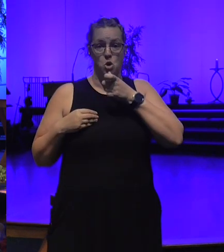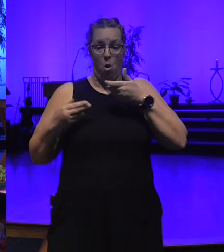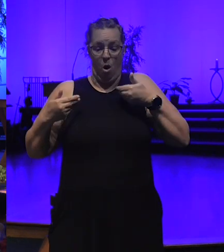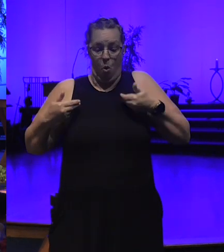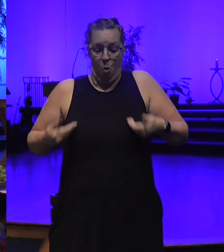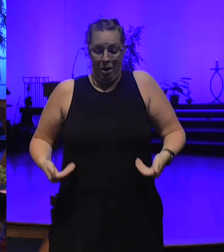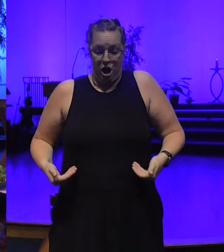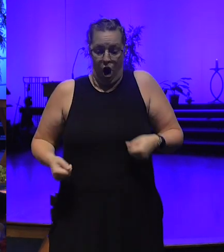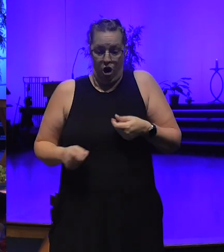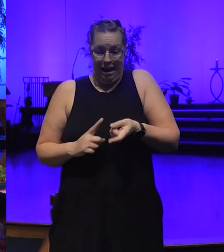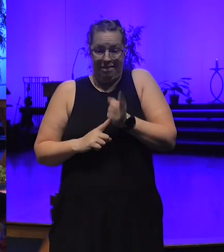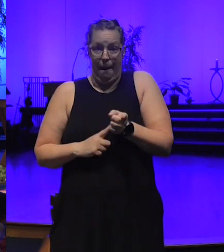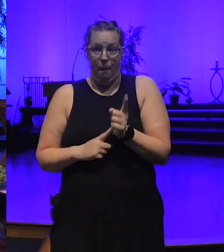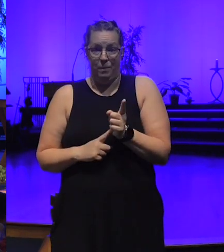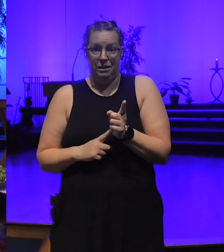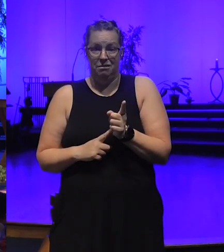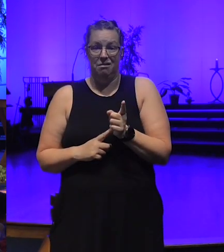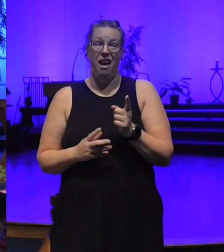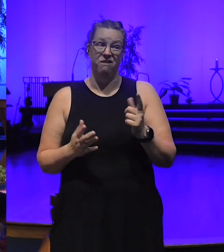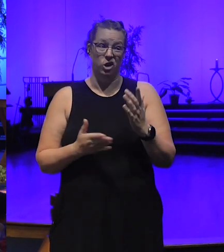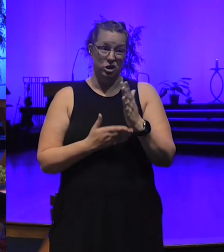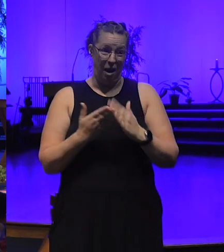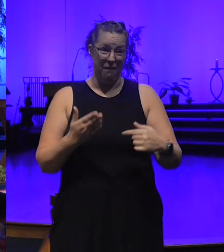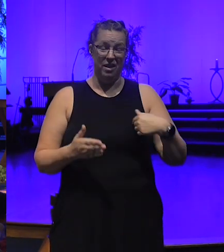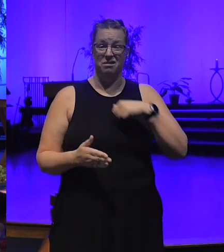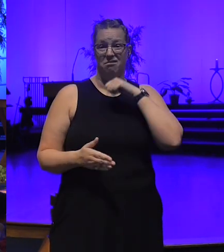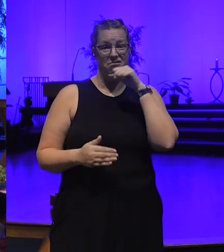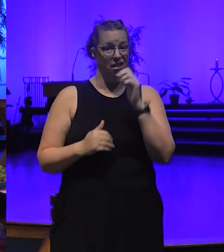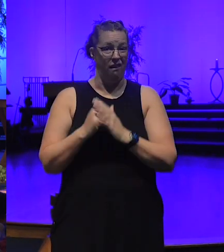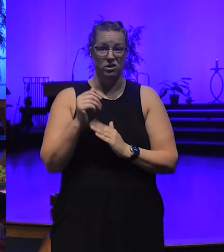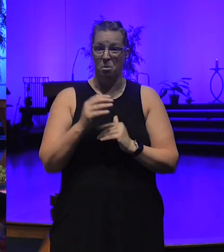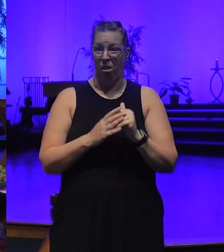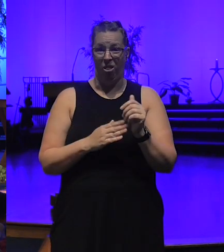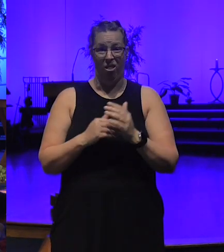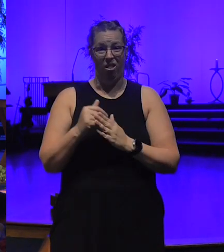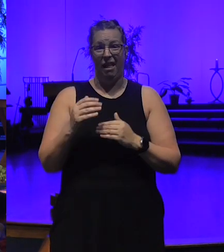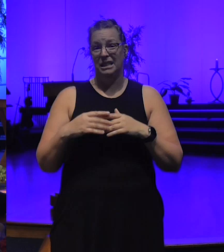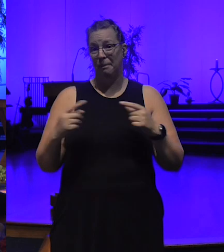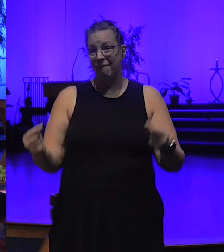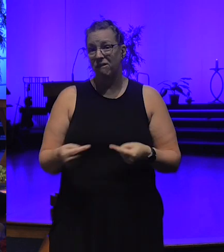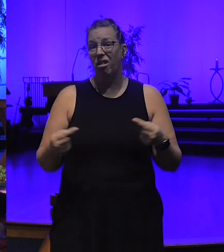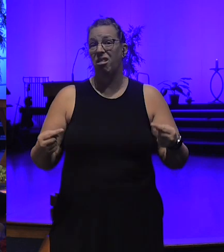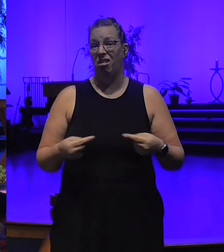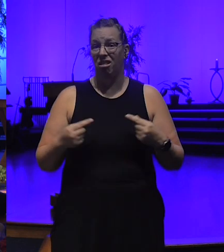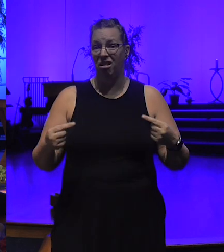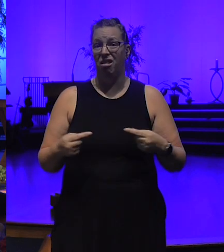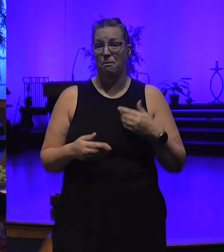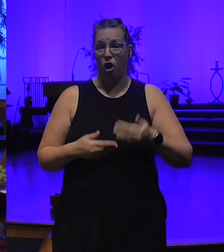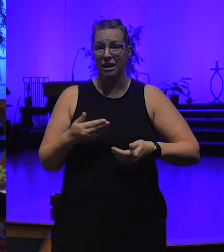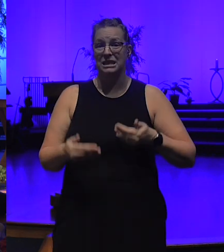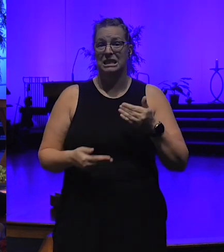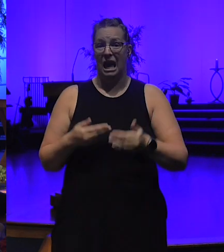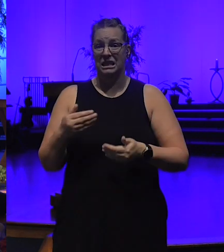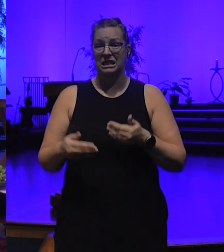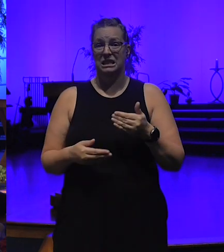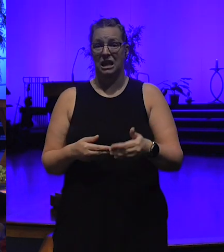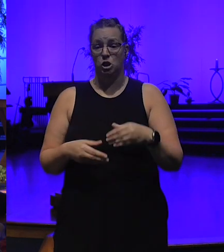sometimes for some of us that's uncomfortable that can be a painful process to be in this here and